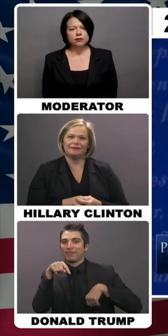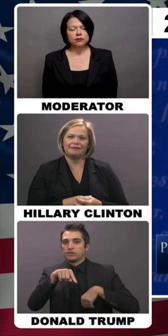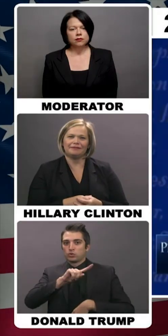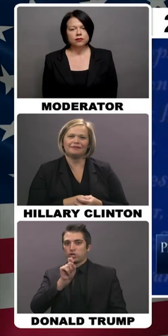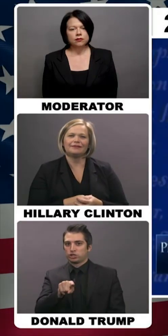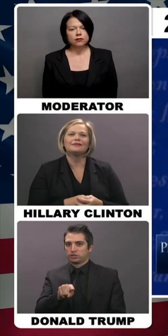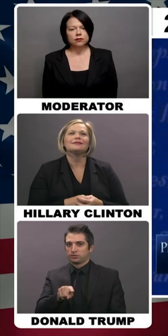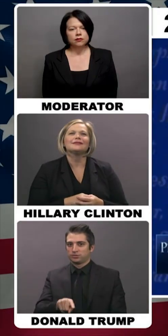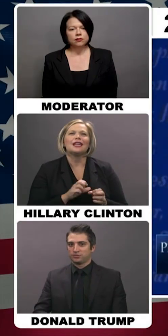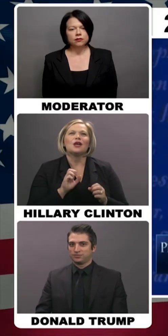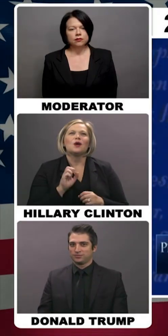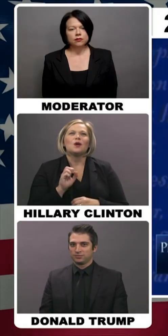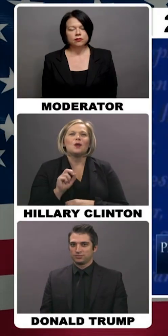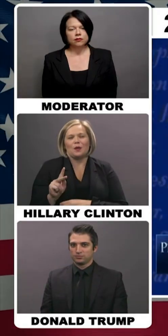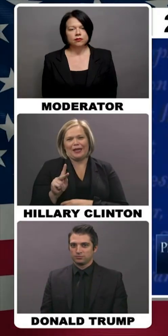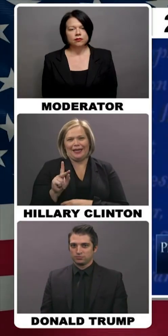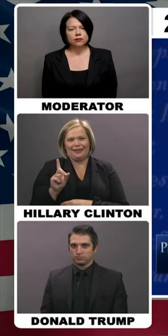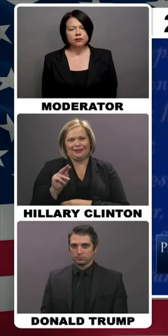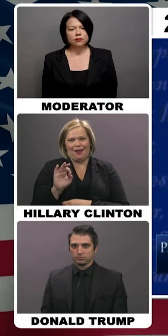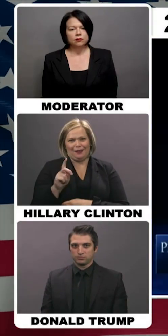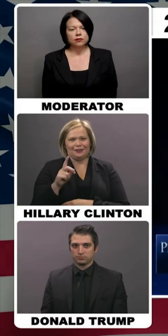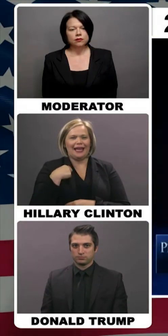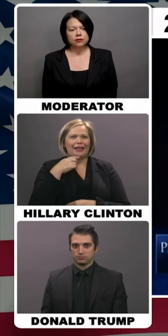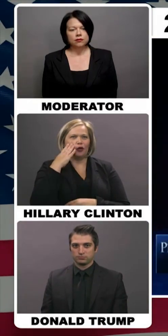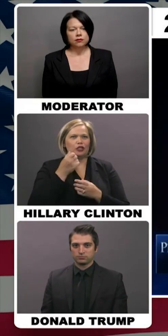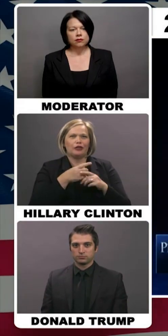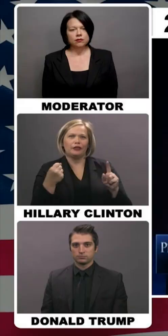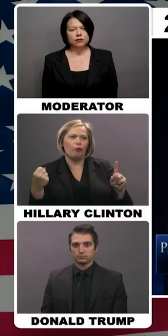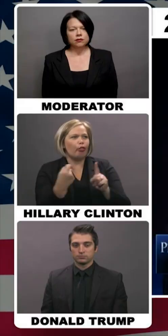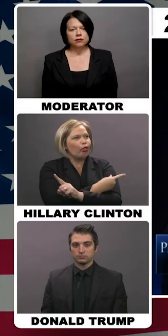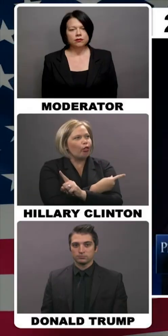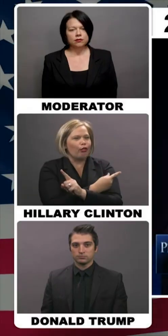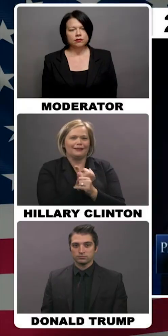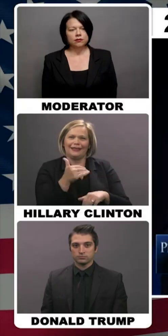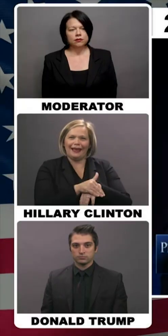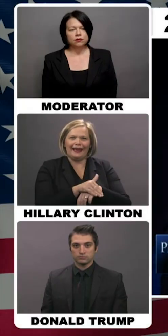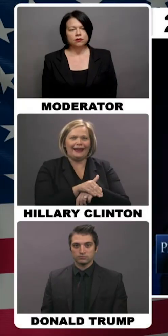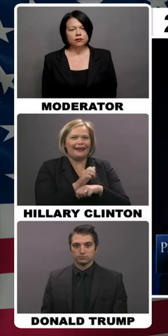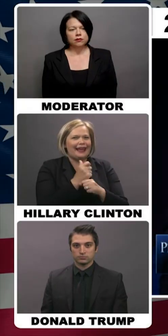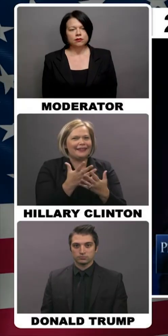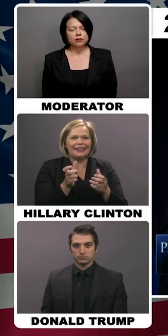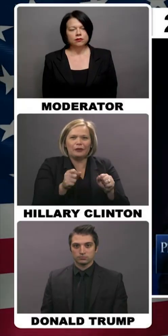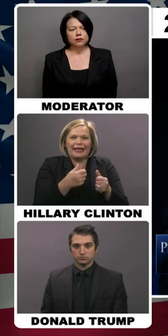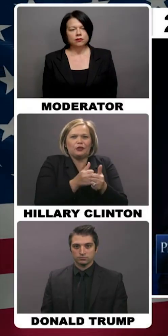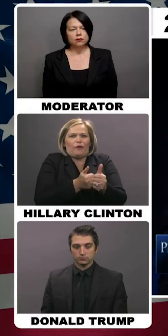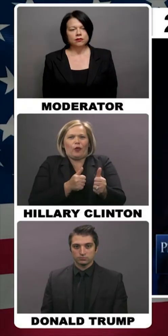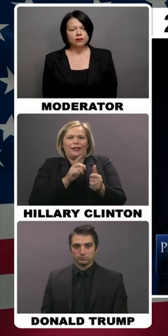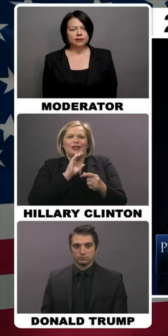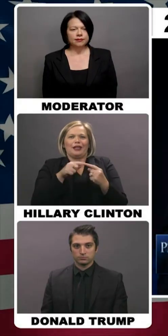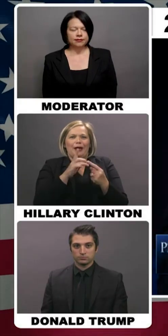Okay, Donald, I know you're into big diversion tonight. Anything to avoid talking about your campaign and the way it's exploding